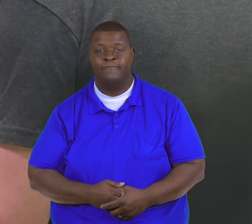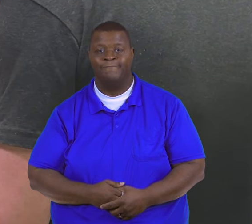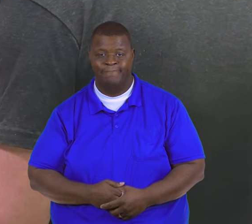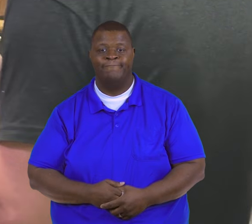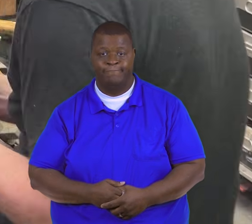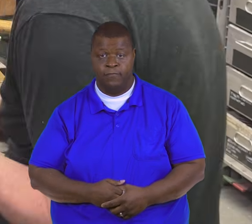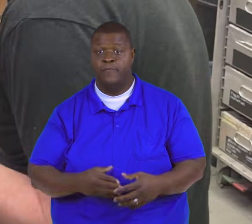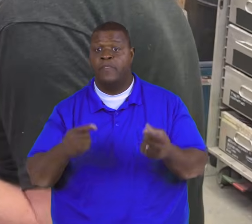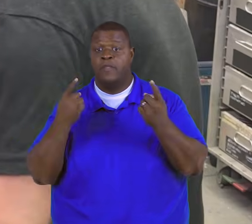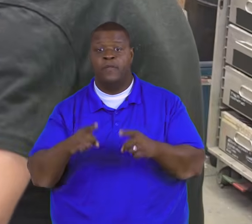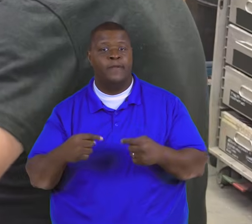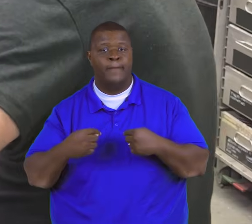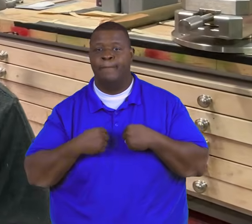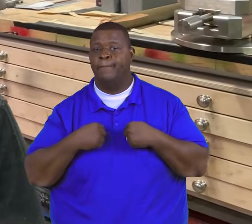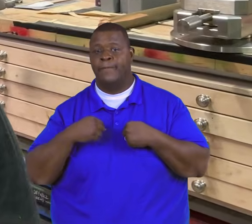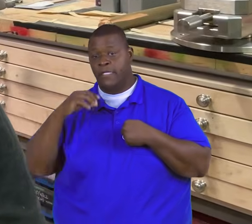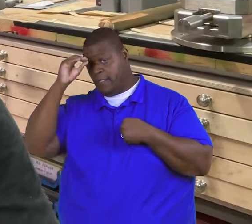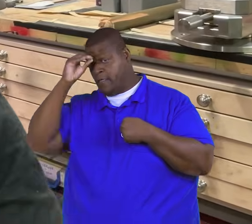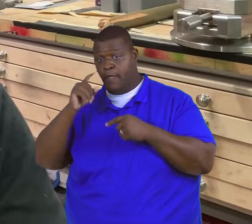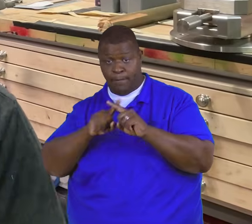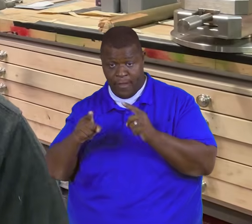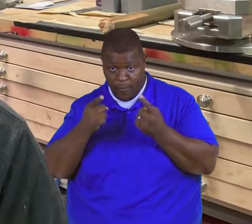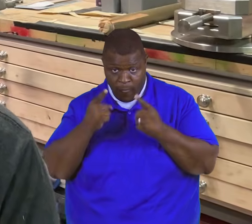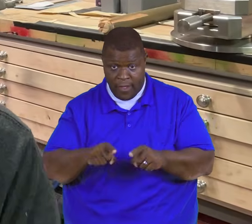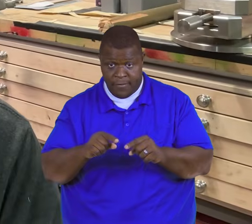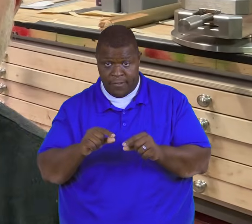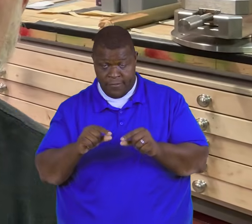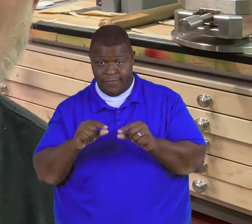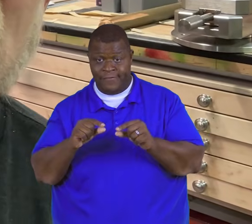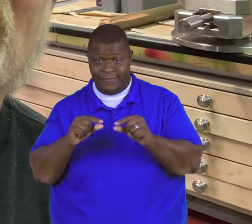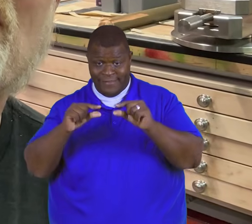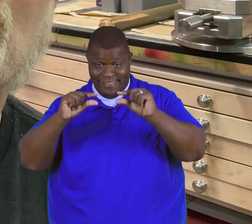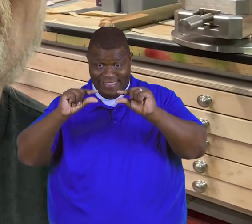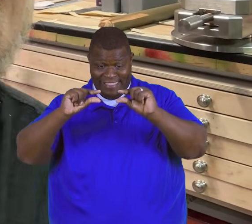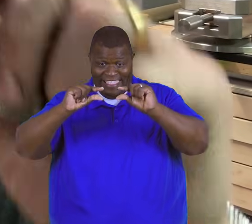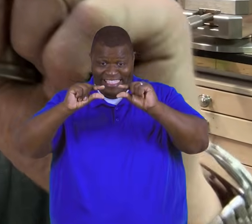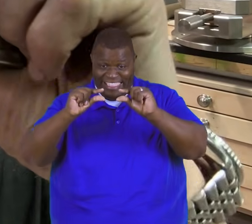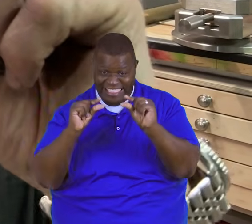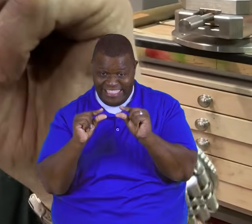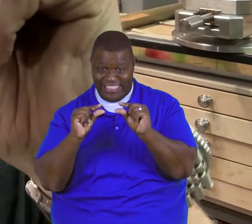So here's what happened that I didn't see happening is that when I squeezed these,